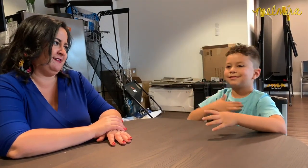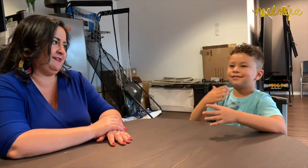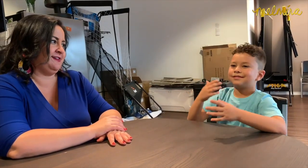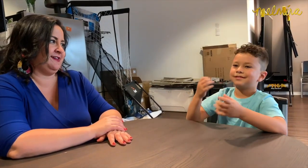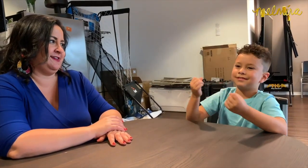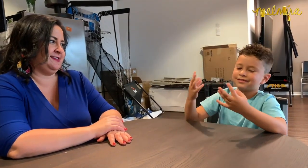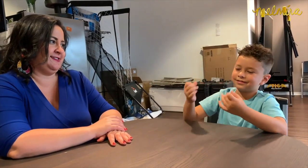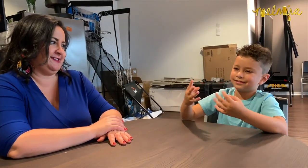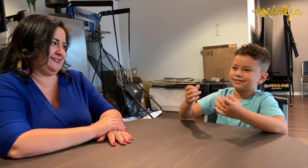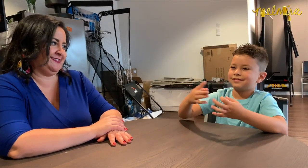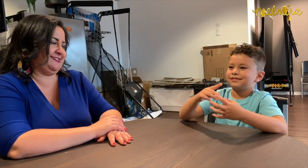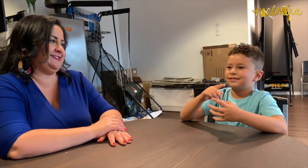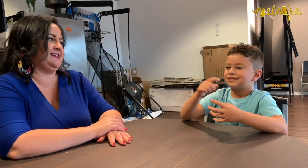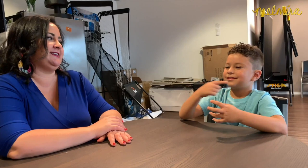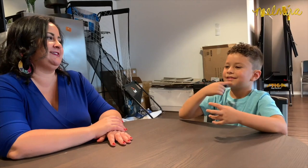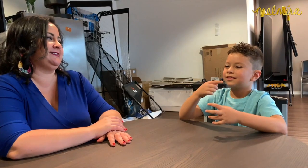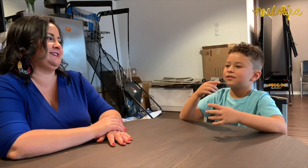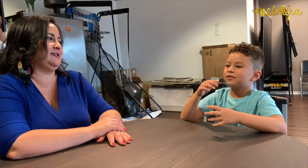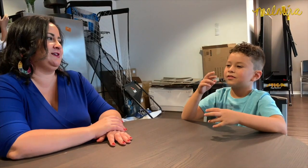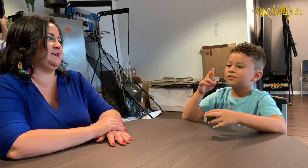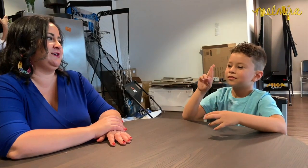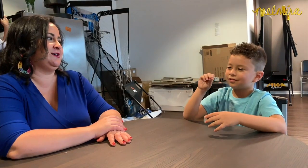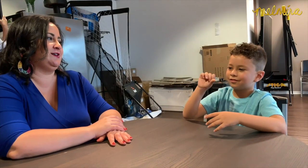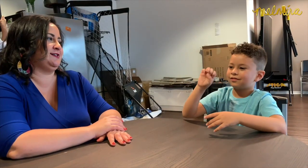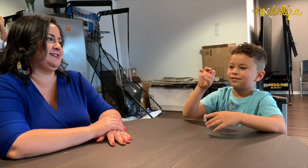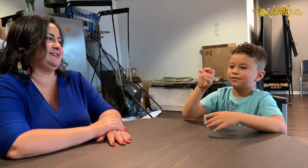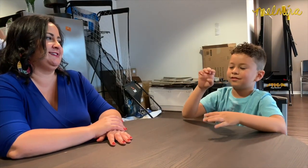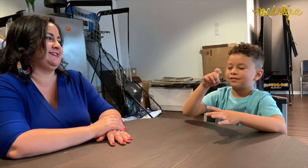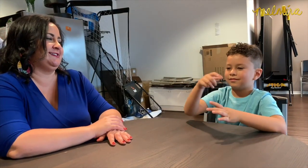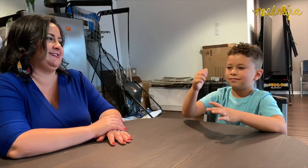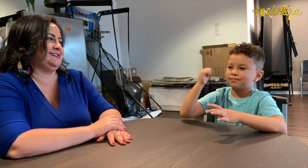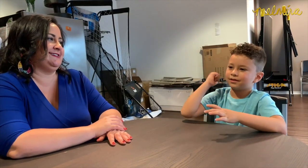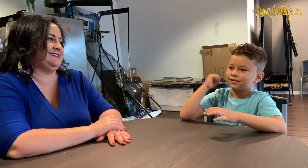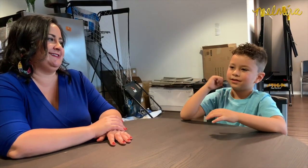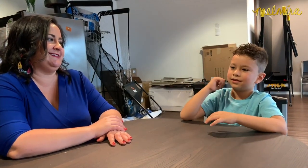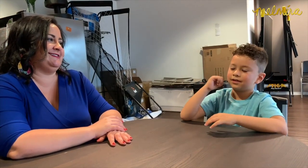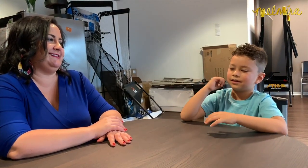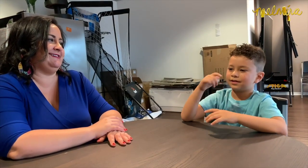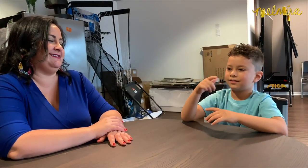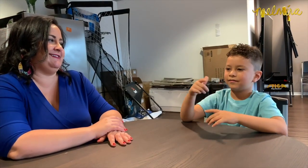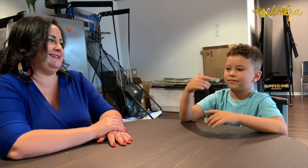and then I asked them to sign the word. And they signed, "It's in the backyard and